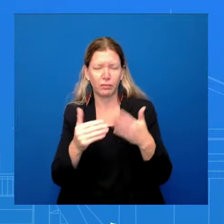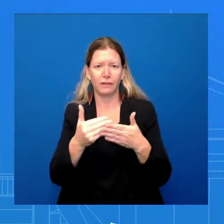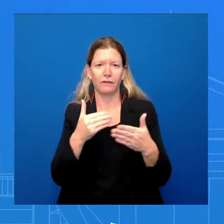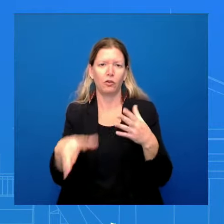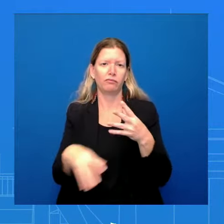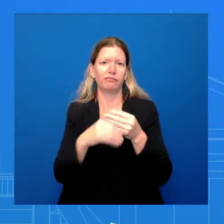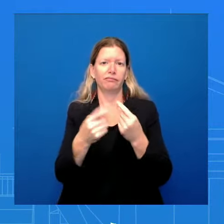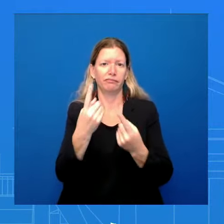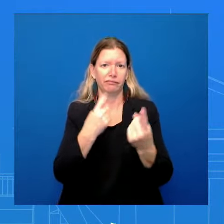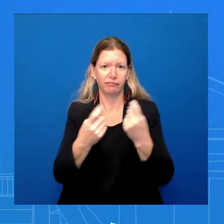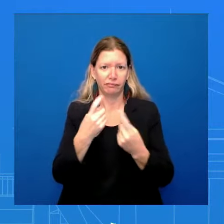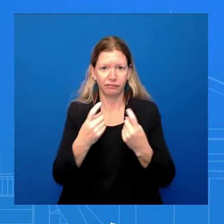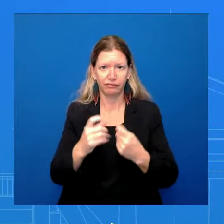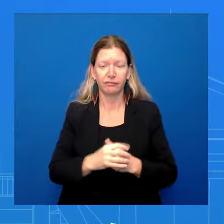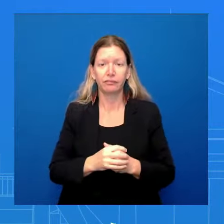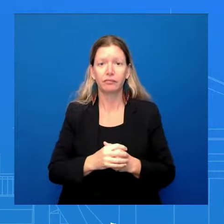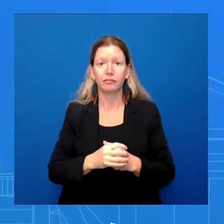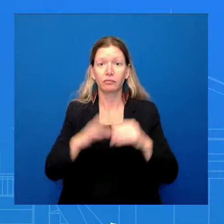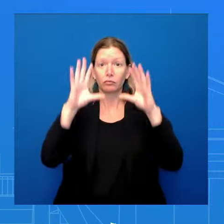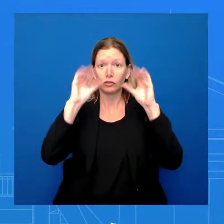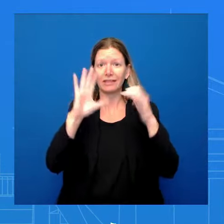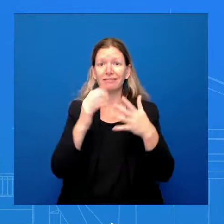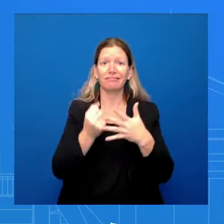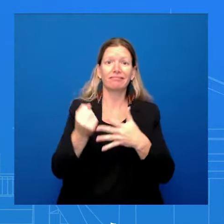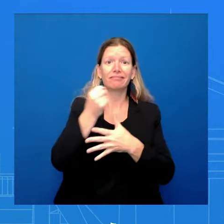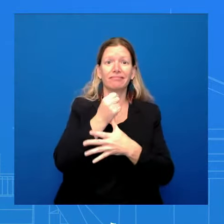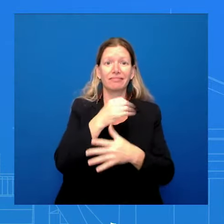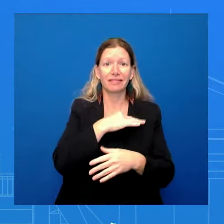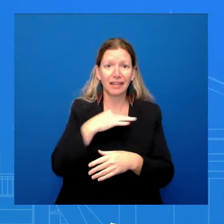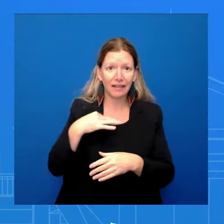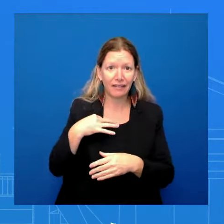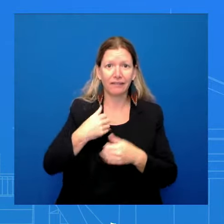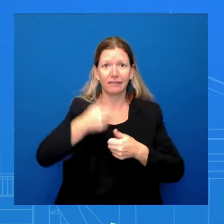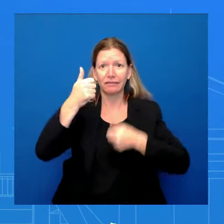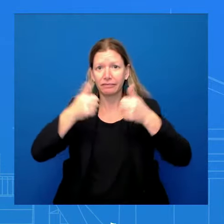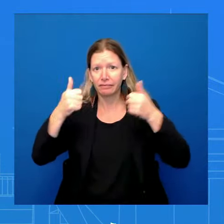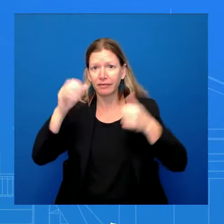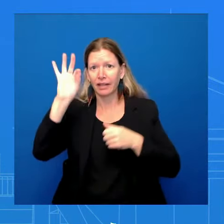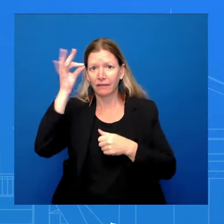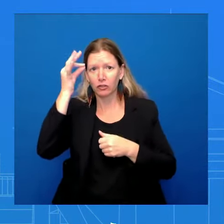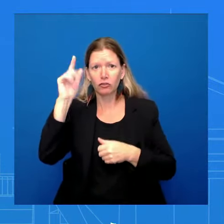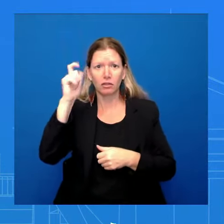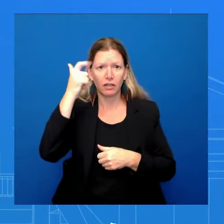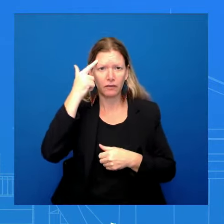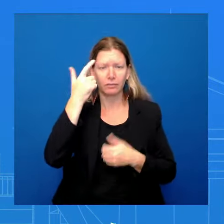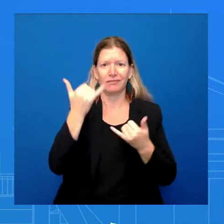and officials across the federal government are monitoring the path of Hurricane Lee. Late last night, the President immediately approved